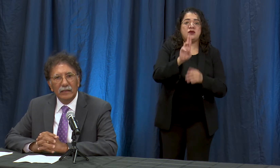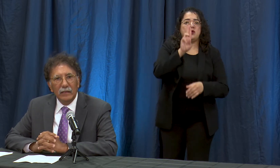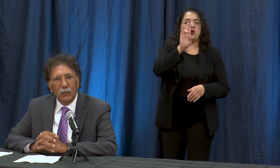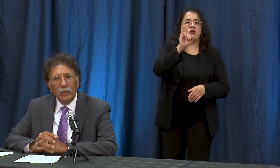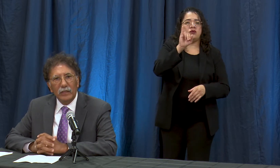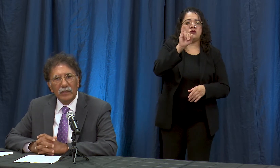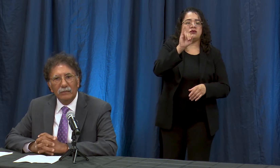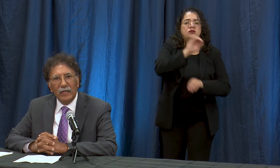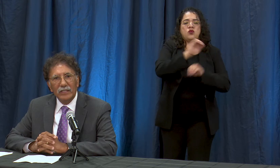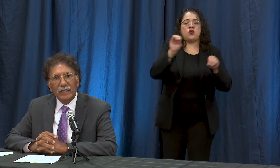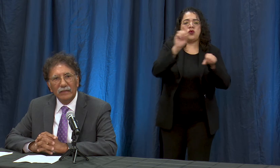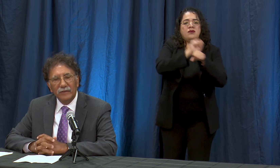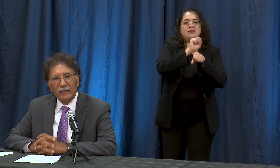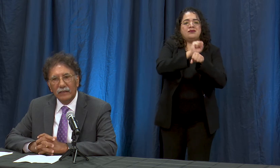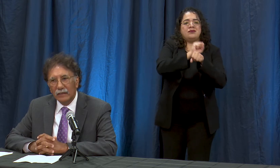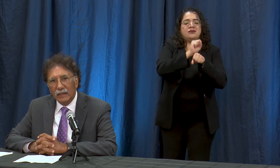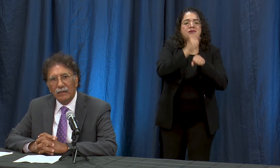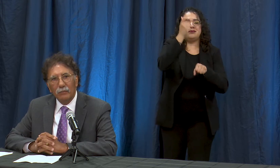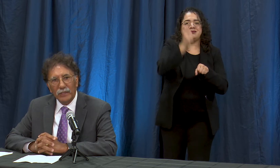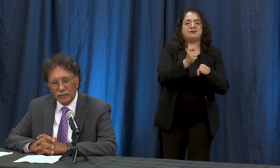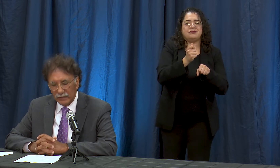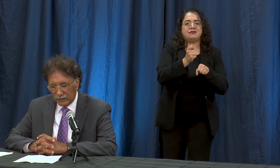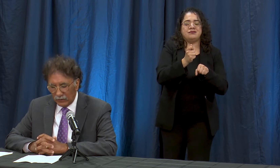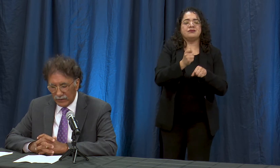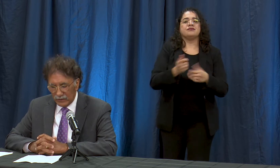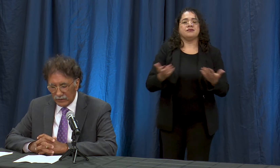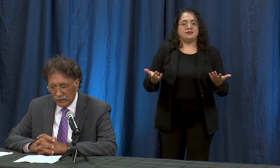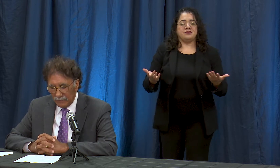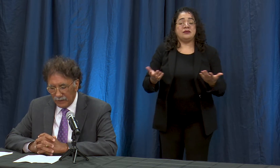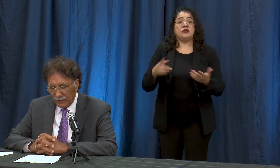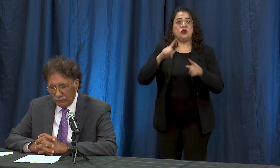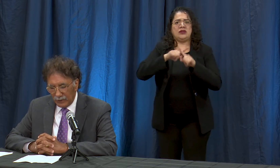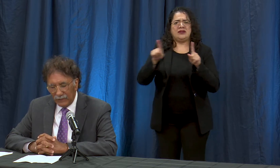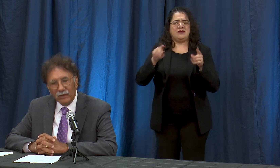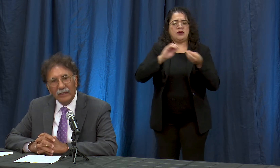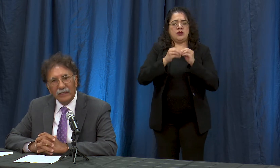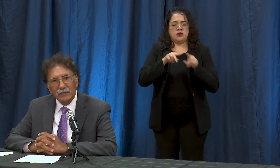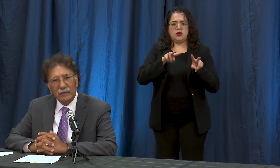we're talking about a significant unprecedented crisis but nevertheless as